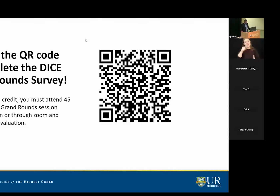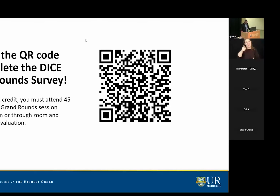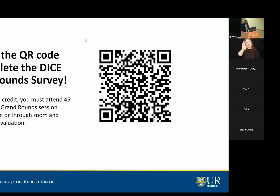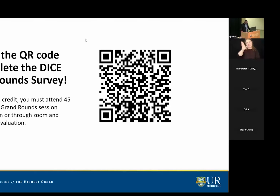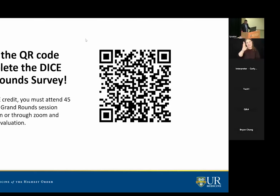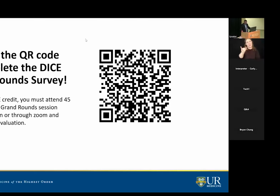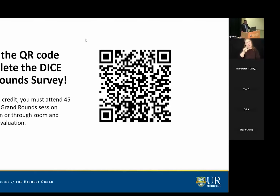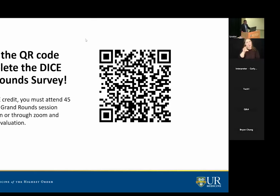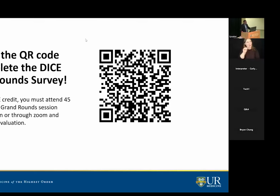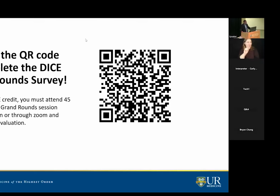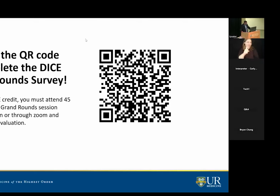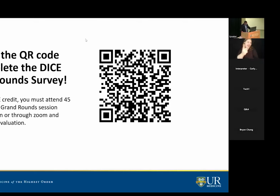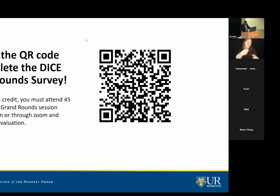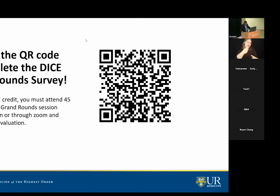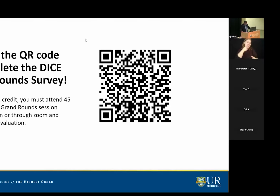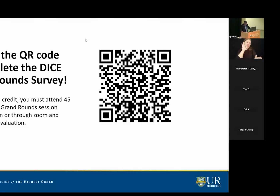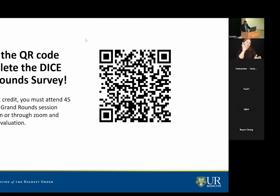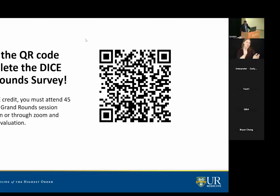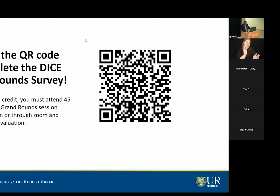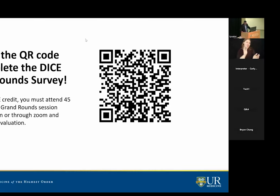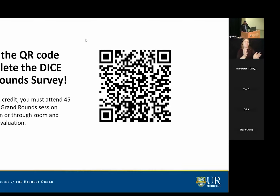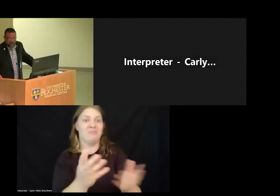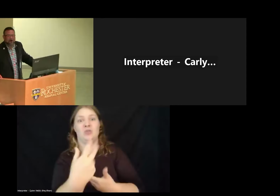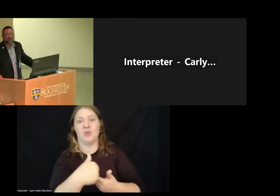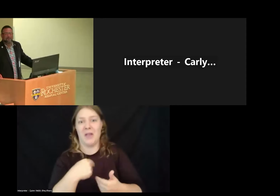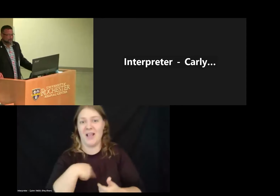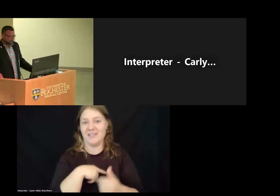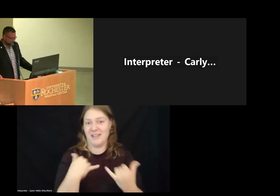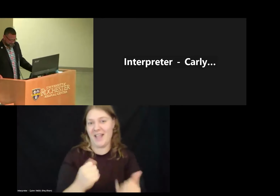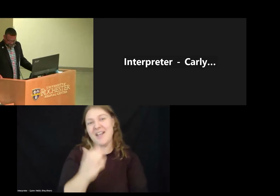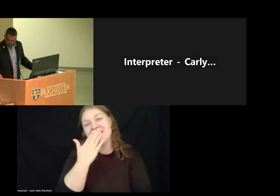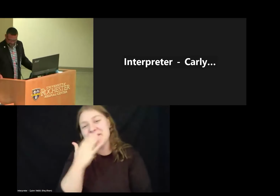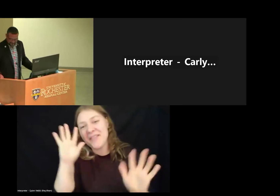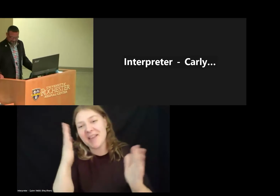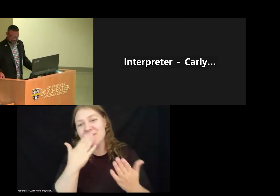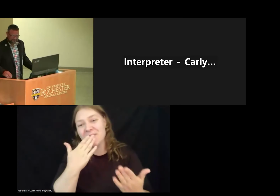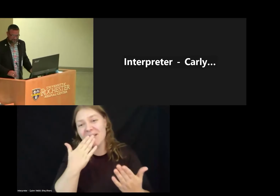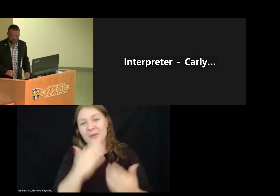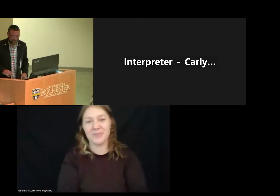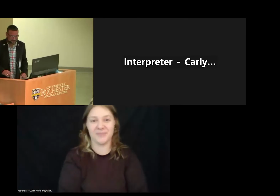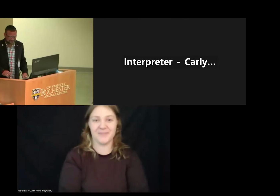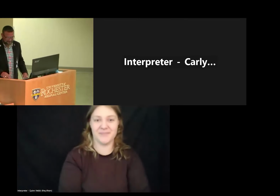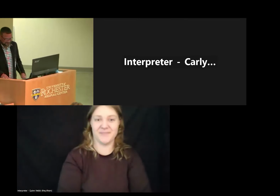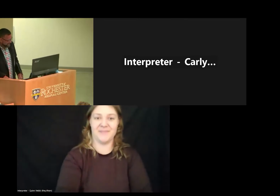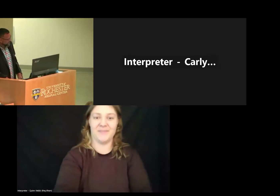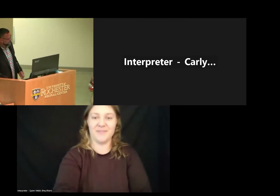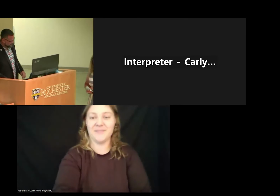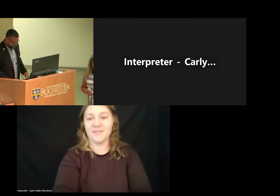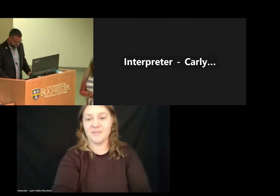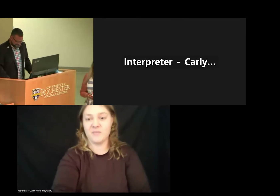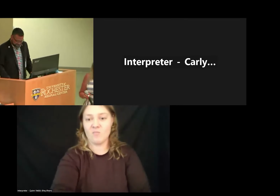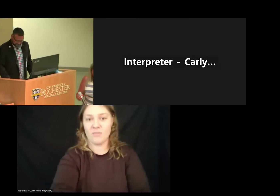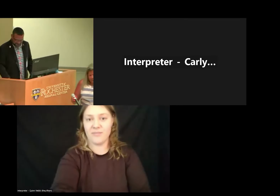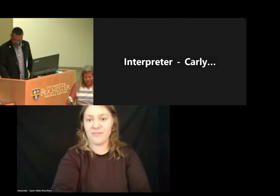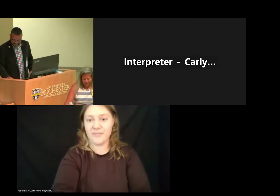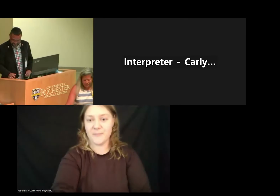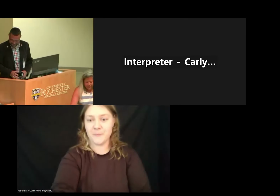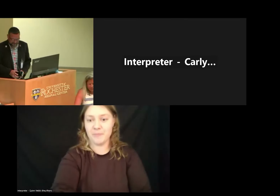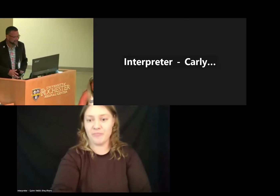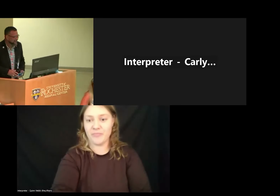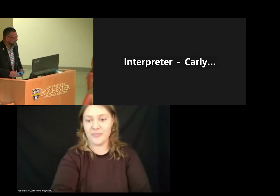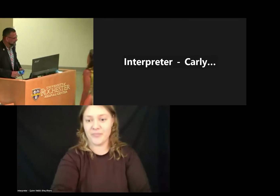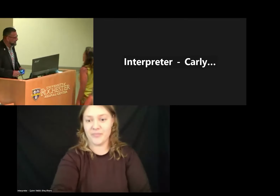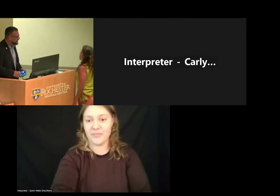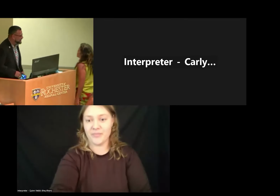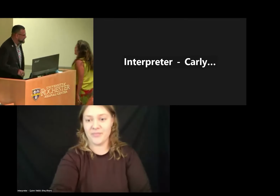for coming to be with us today thank you thank you and thank you all thank you speak